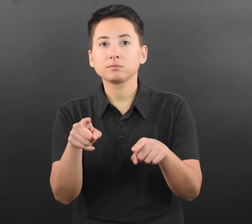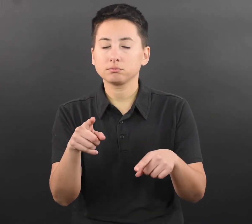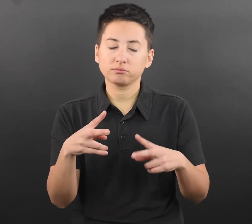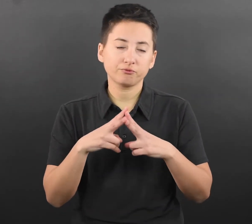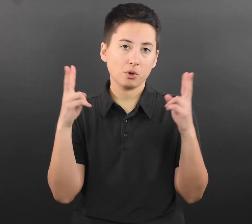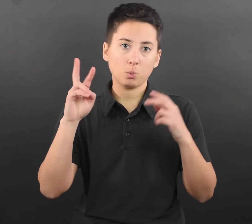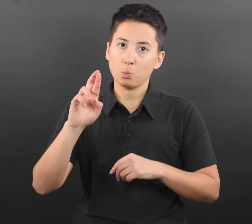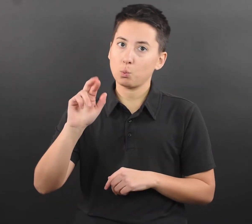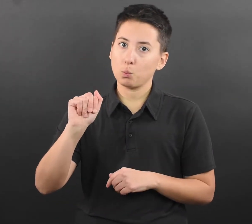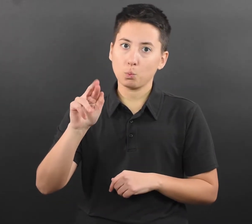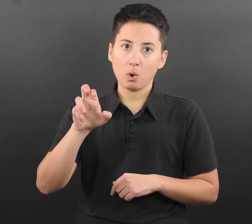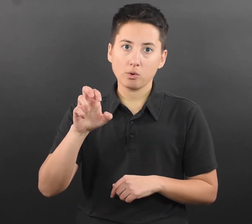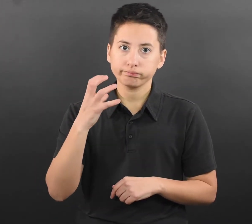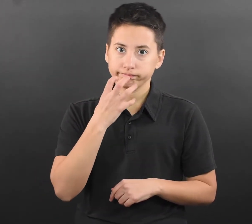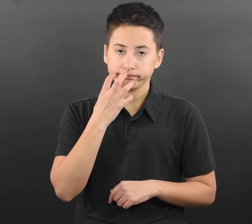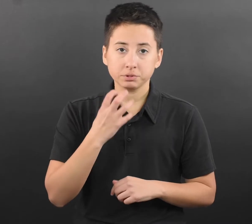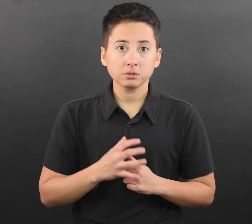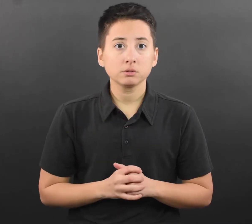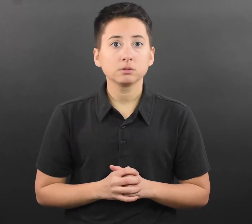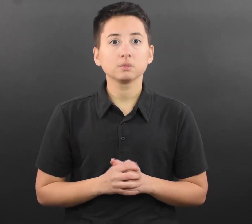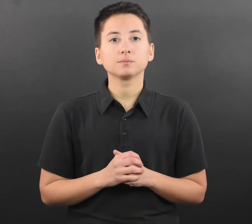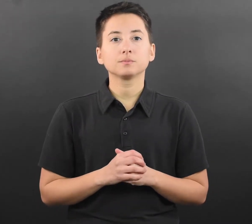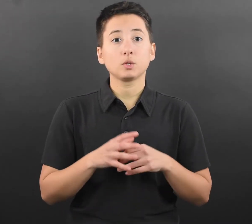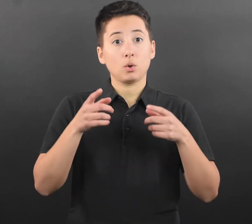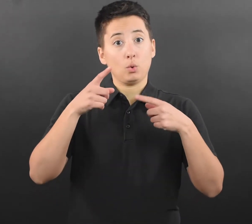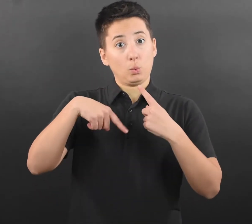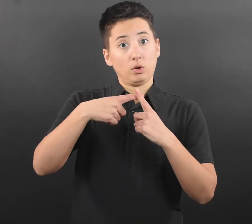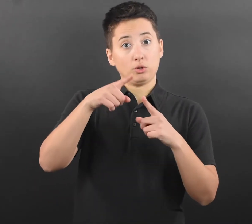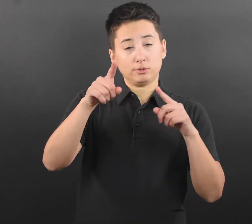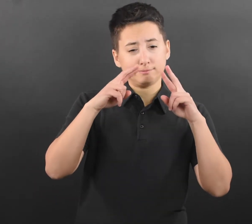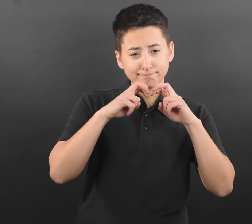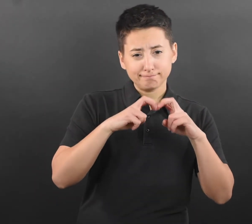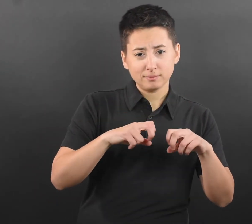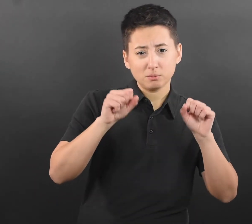When assessing potential risks, it is very important to keep in mind that there are